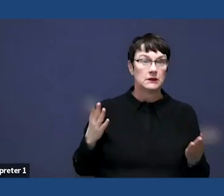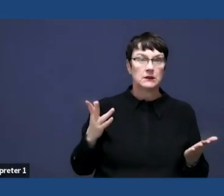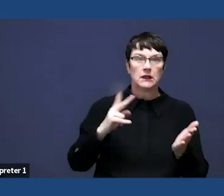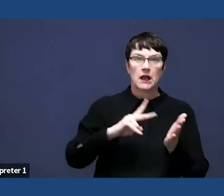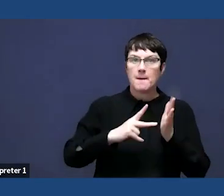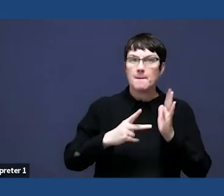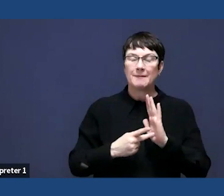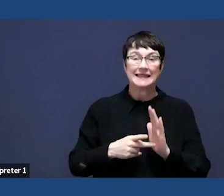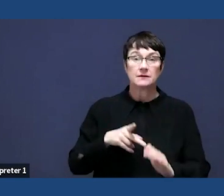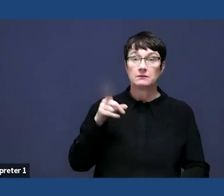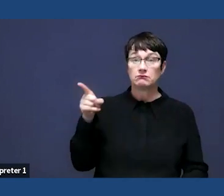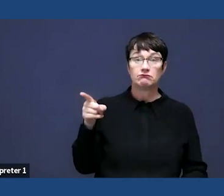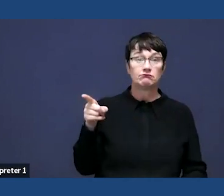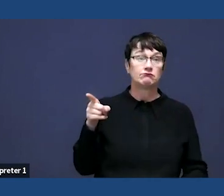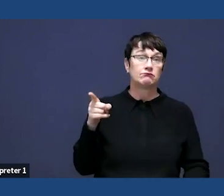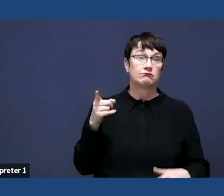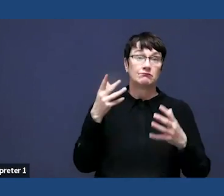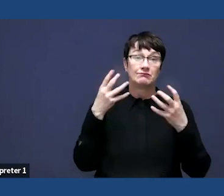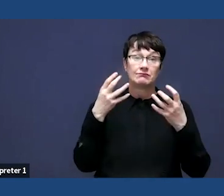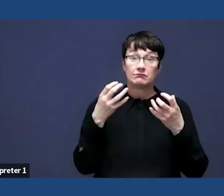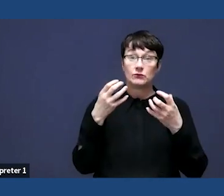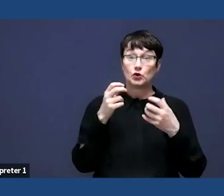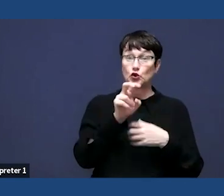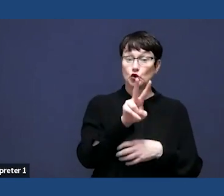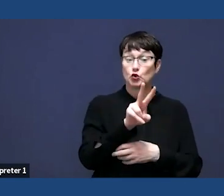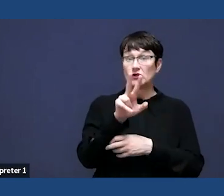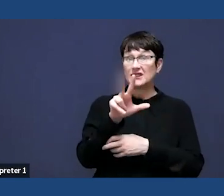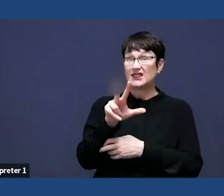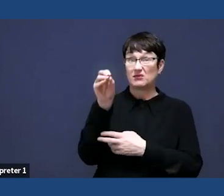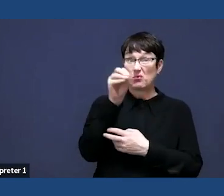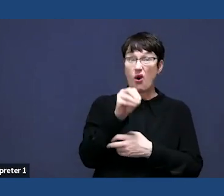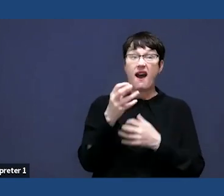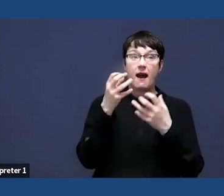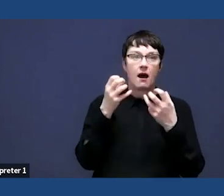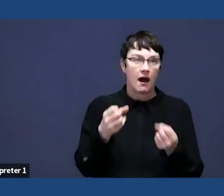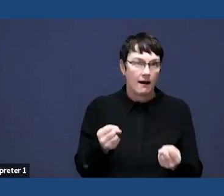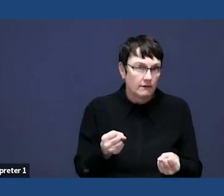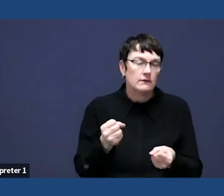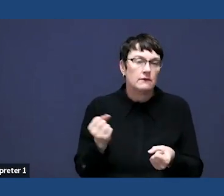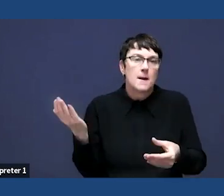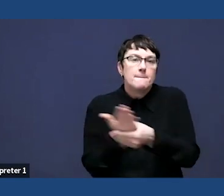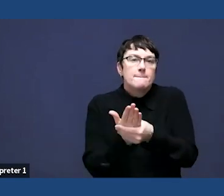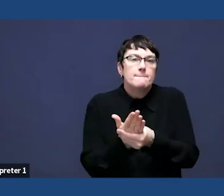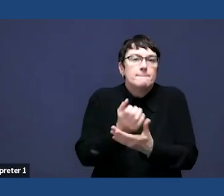What concerns me is we're in a world where events are happening quickly.